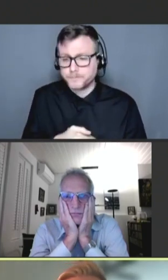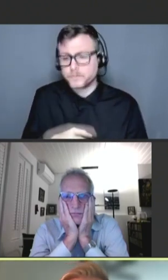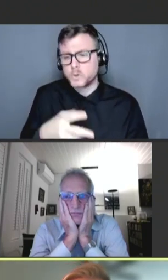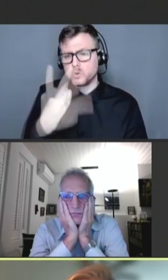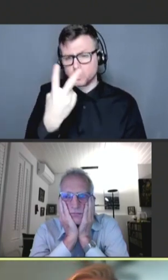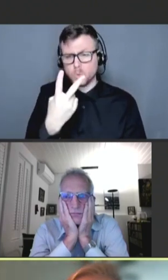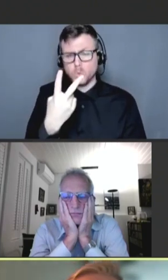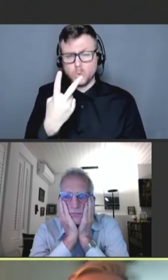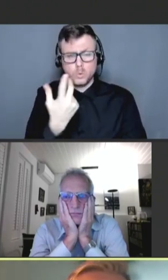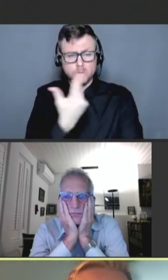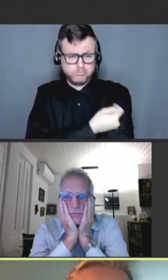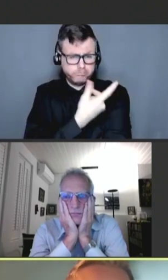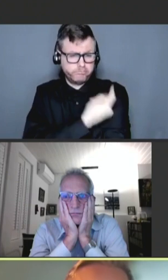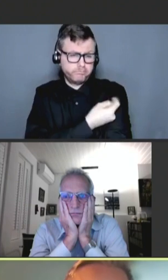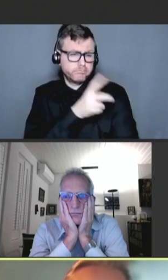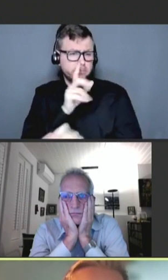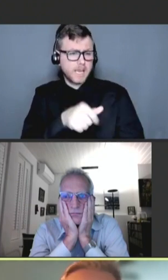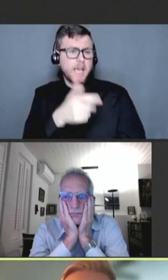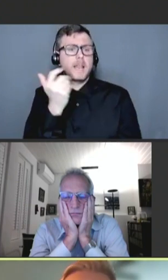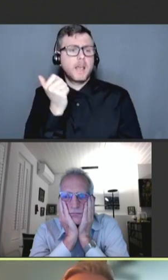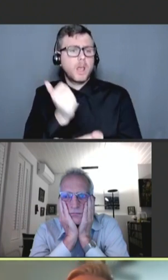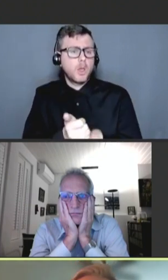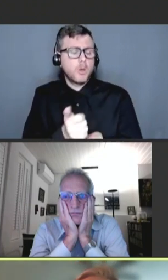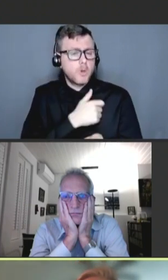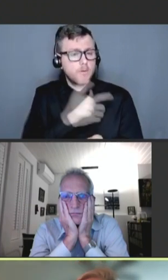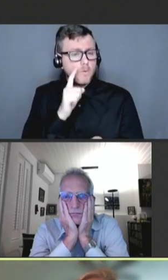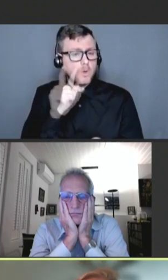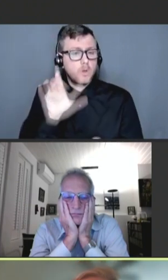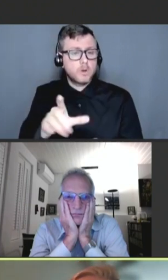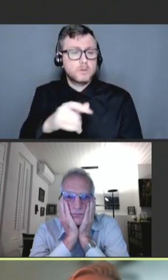effective, reducing the risk of Long-COVID in a single dose, and unfortunately, we didn't have